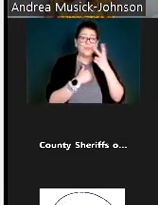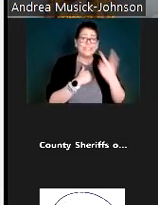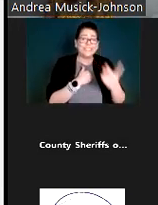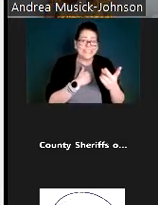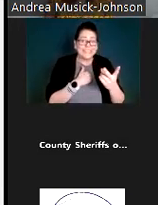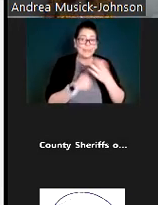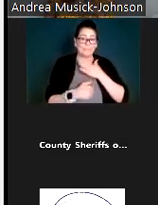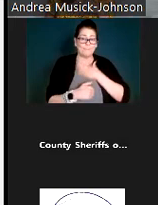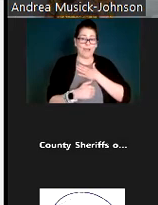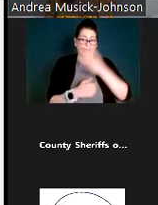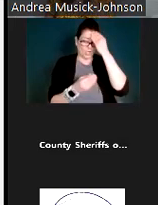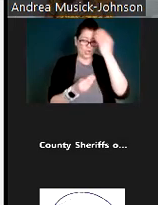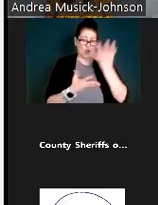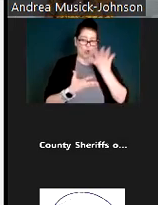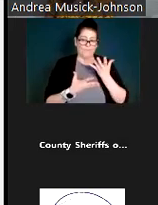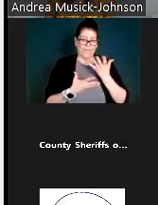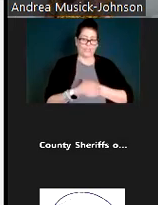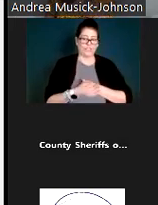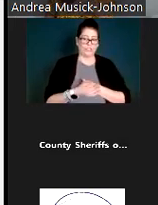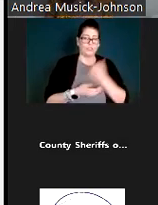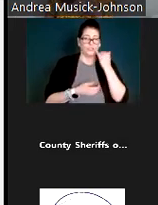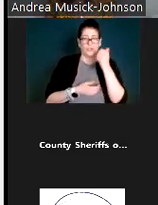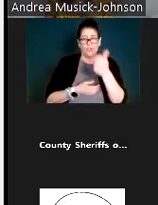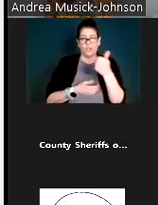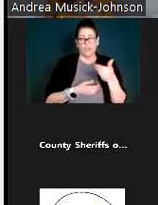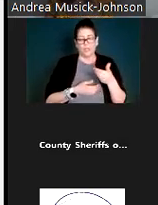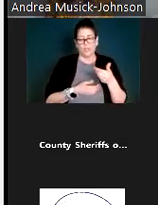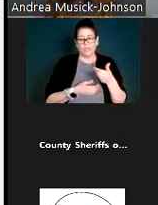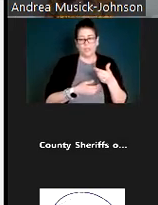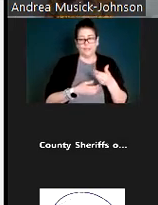And, like I said, even if you're a guest you can still receive those notifications.